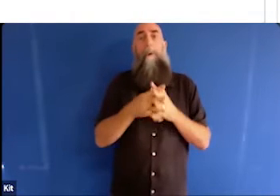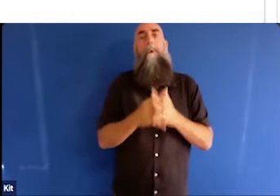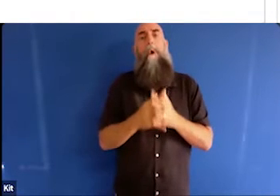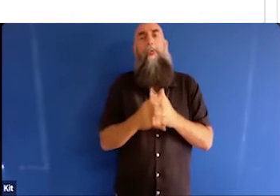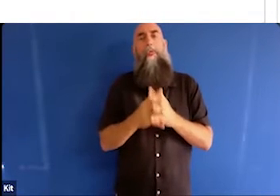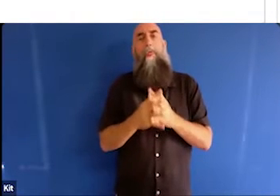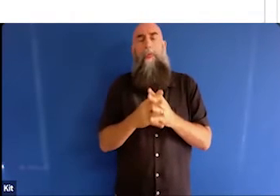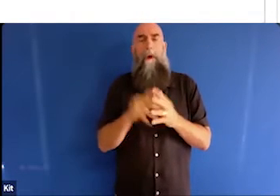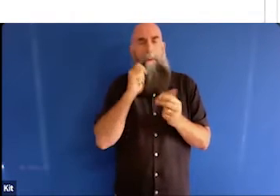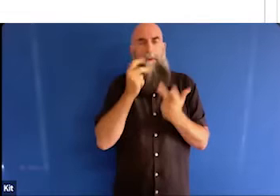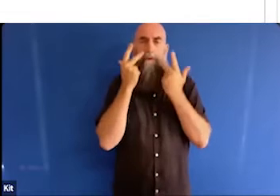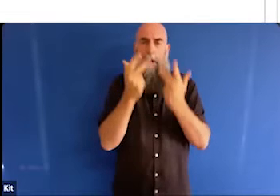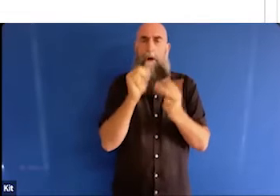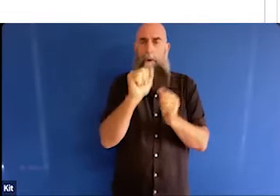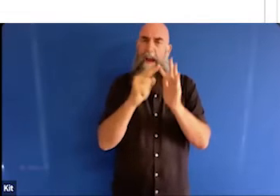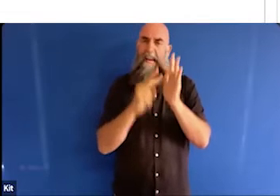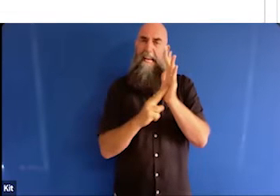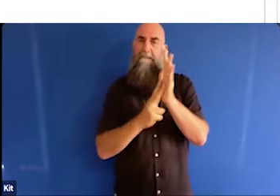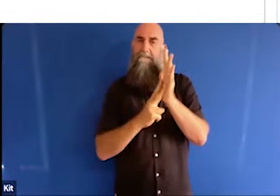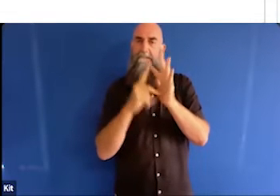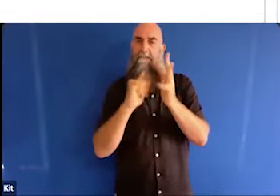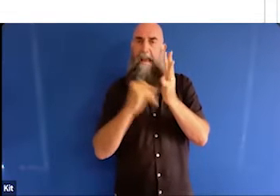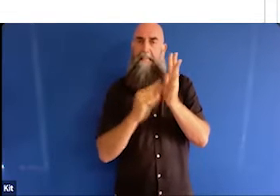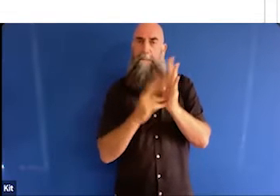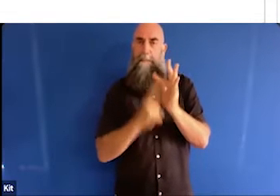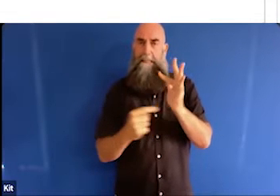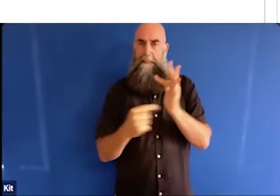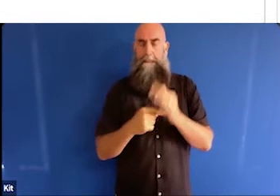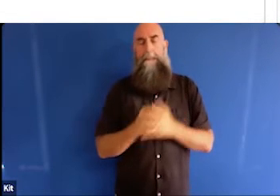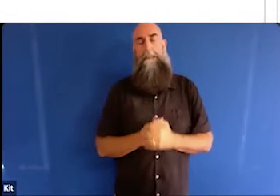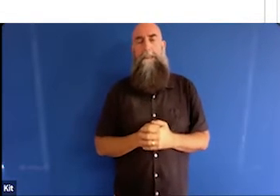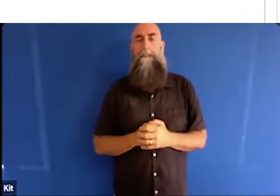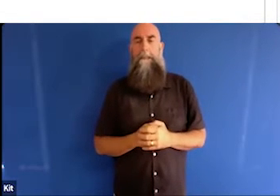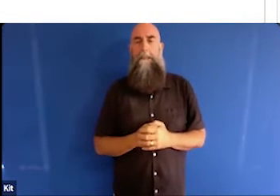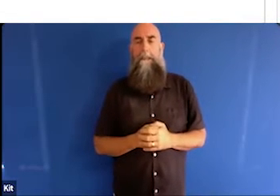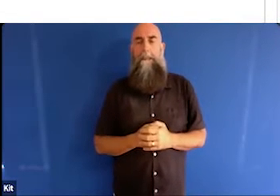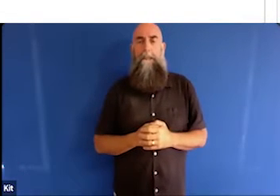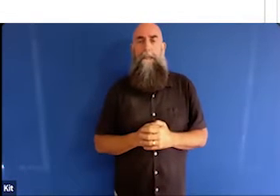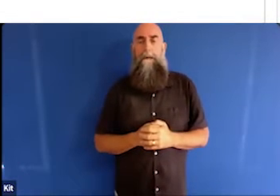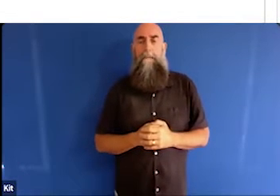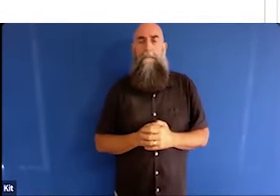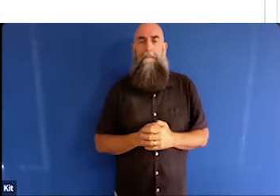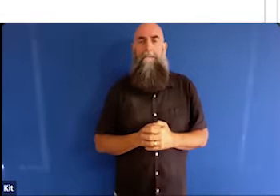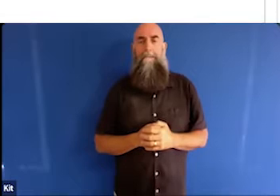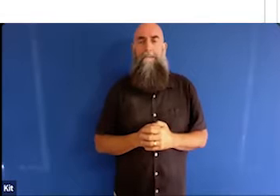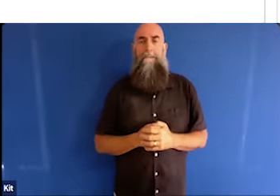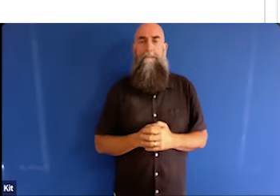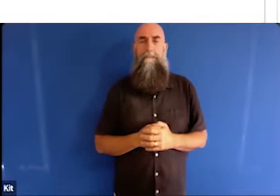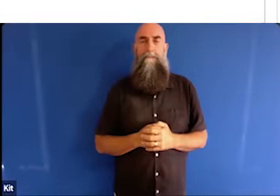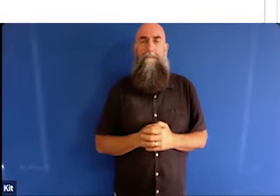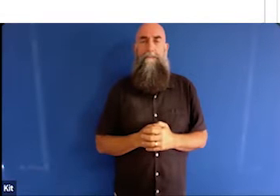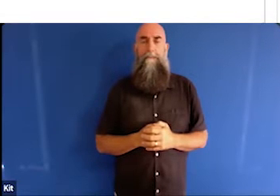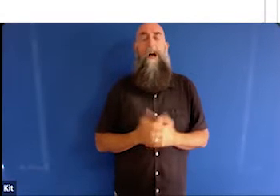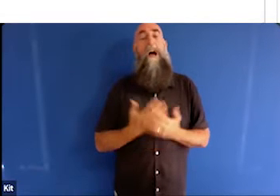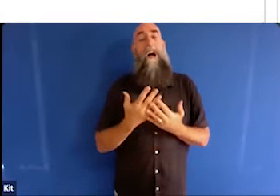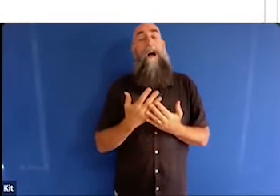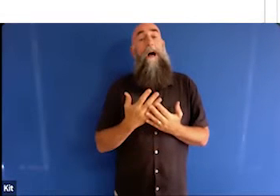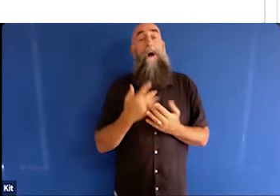Dane, I also just the peers want to hear the voice of the artist, or of you.